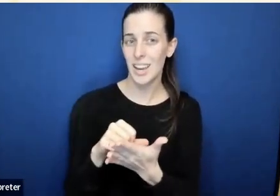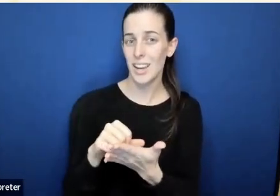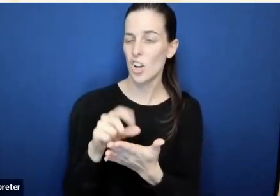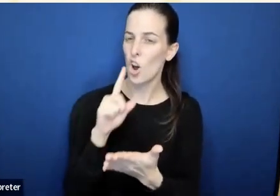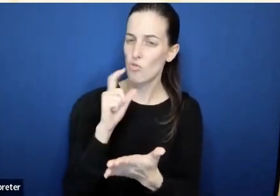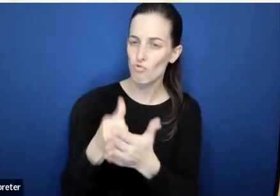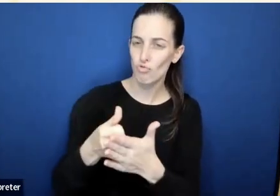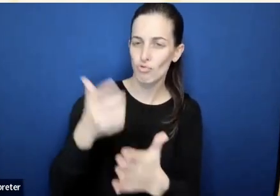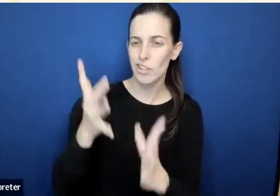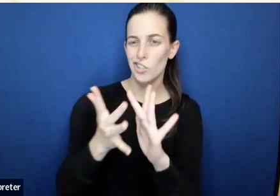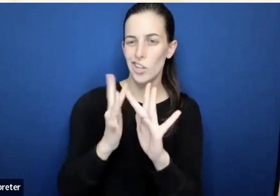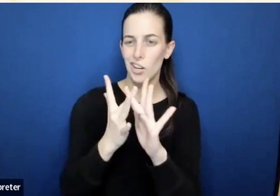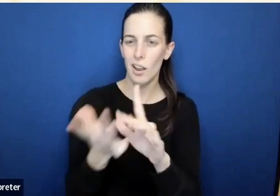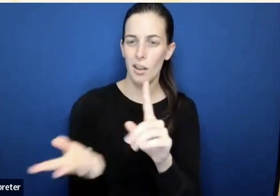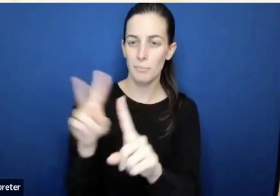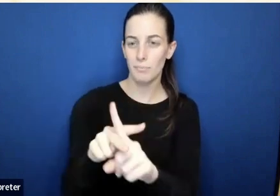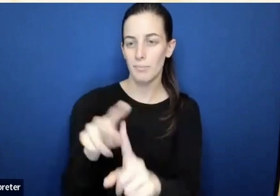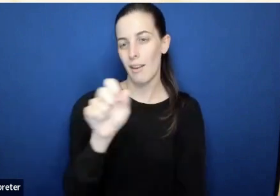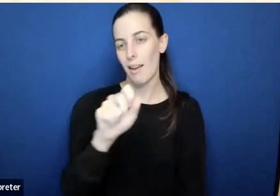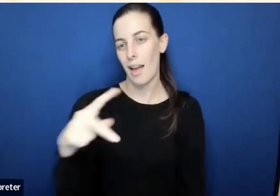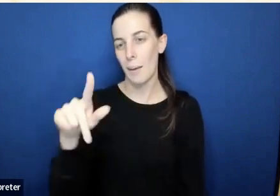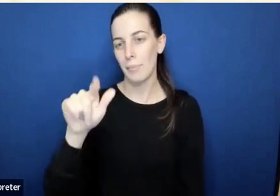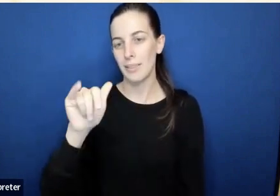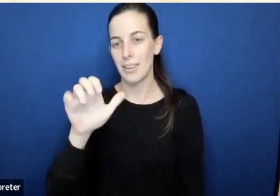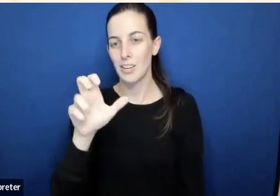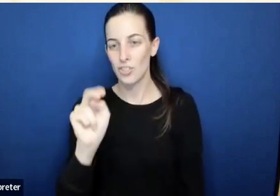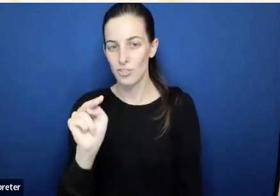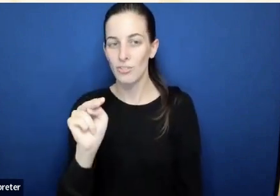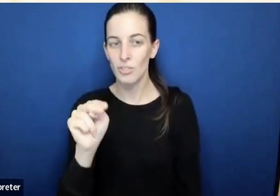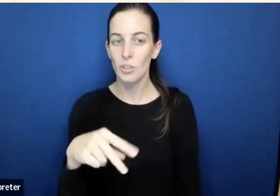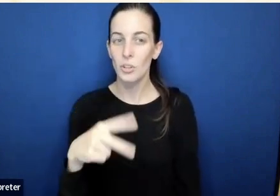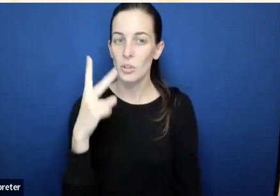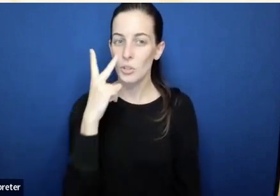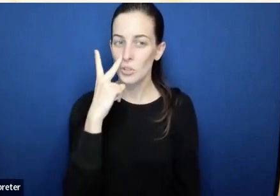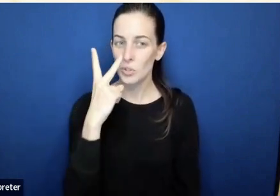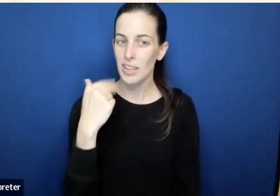They are having rich user interfaces, advanced user interfaces, and dynamic contents.